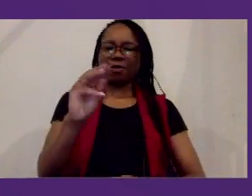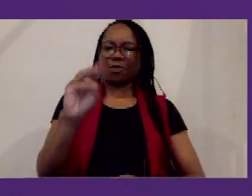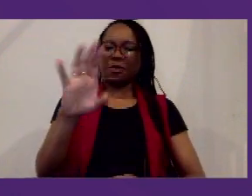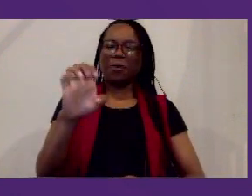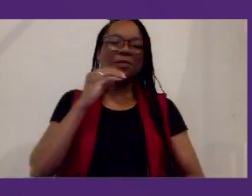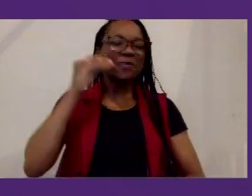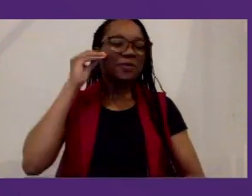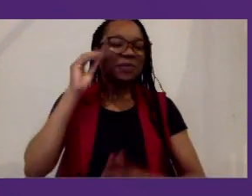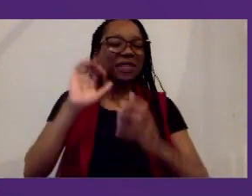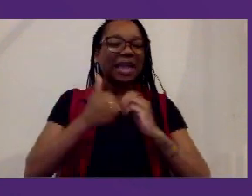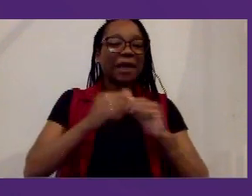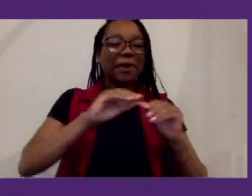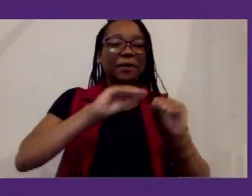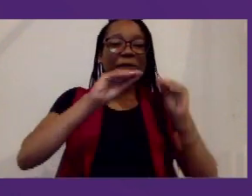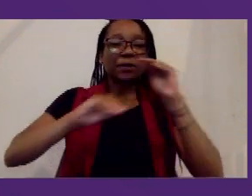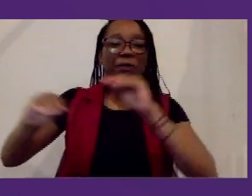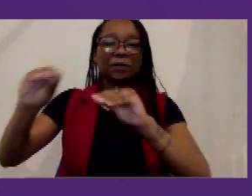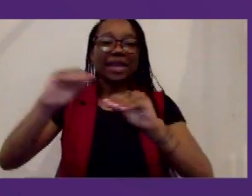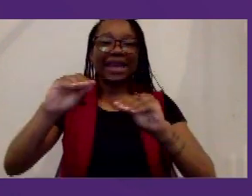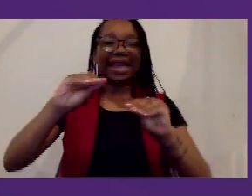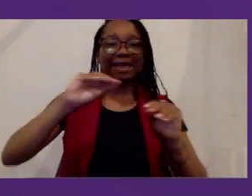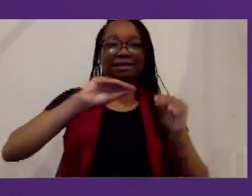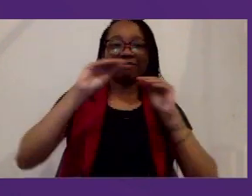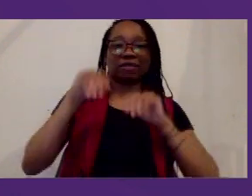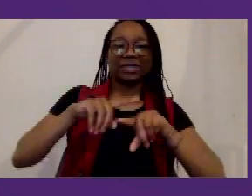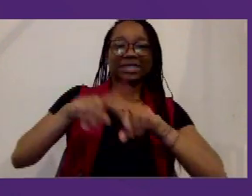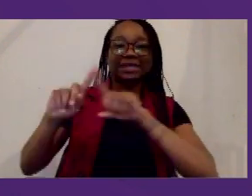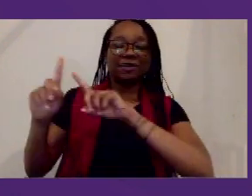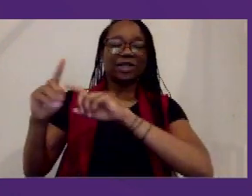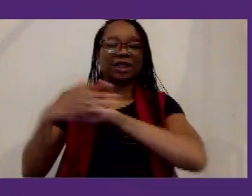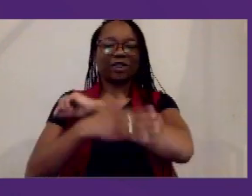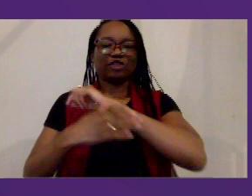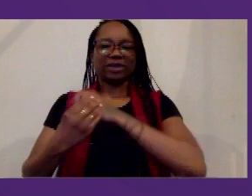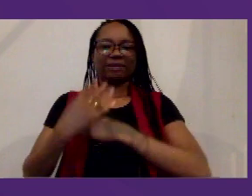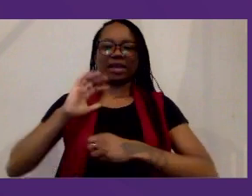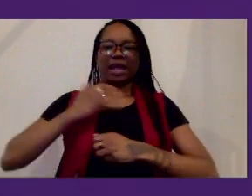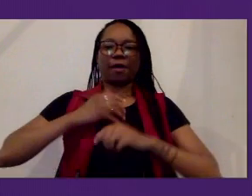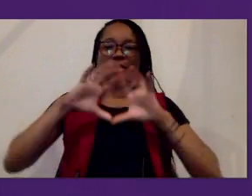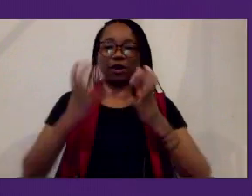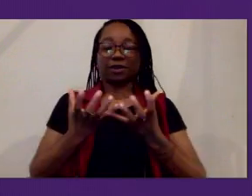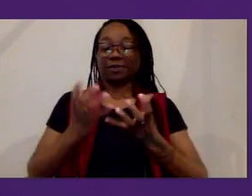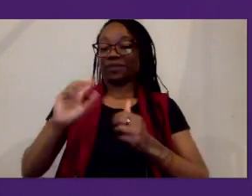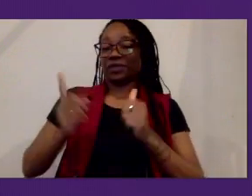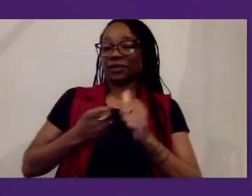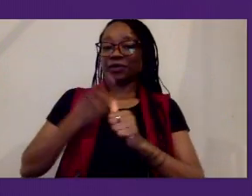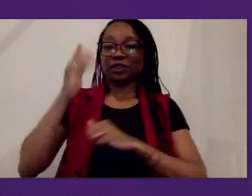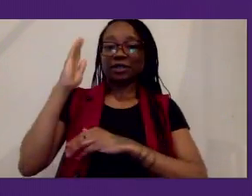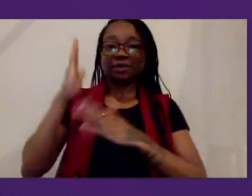I'm so pleased to introduce your speaker, Sher Anderson Petty. She is a teacher leader with